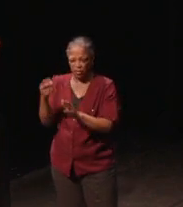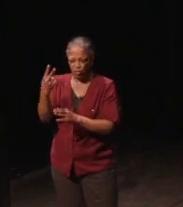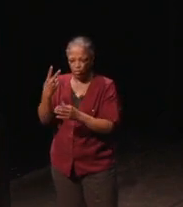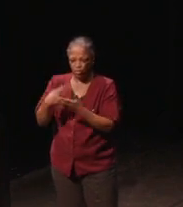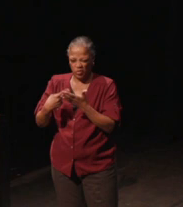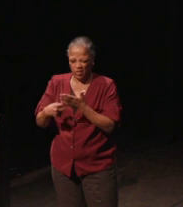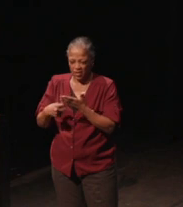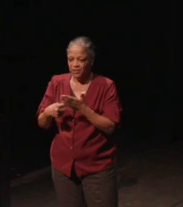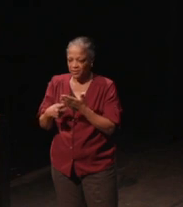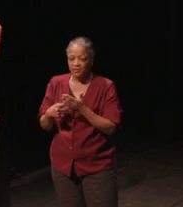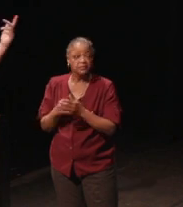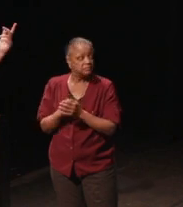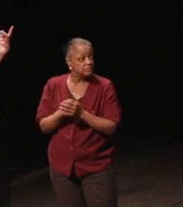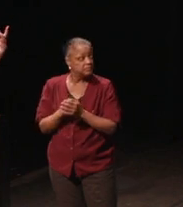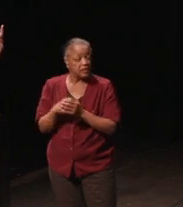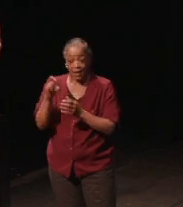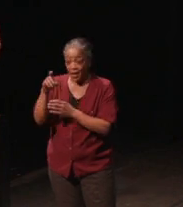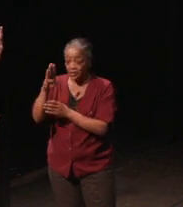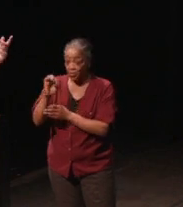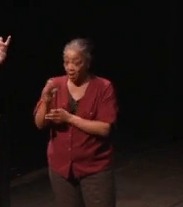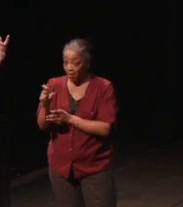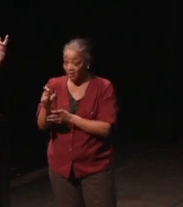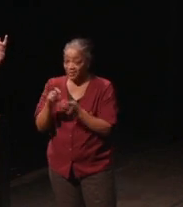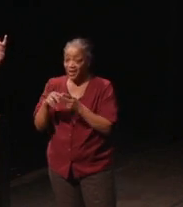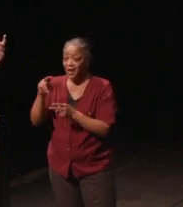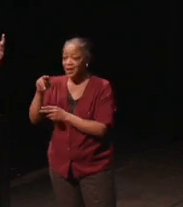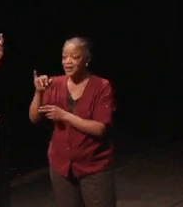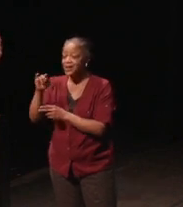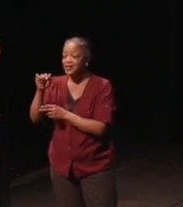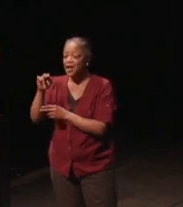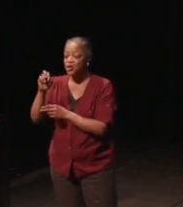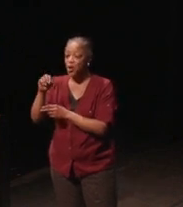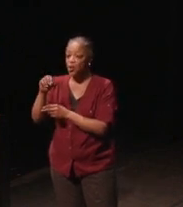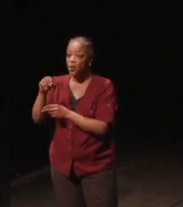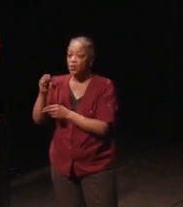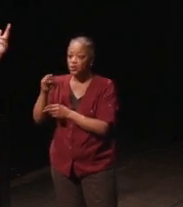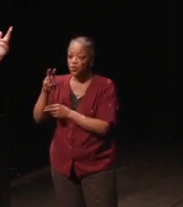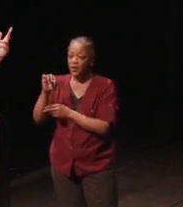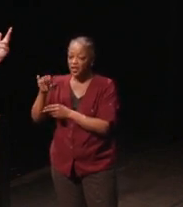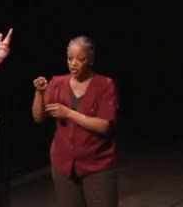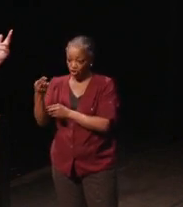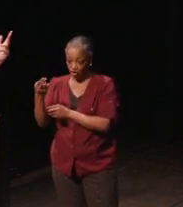This is the Xbox and the antenna switch. I've chosen these two to talk